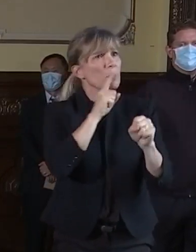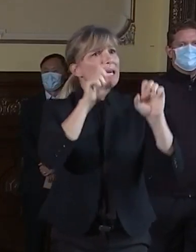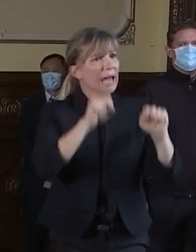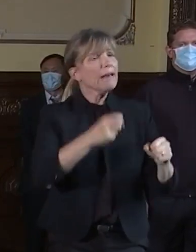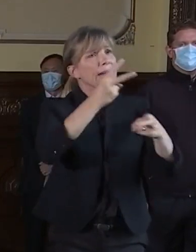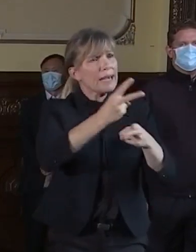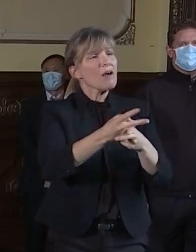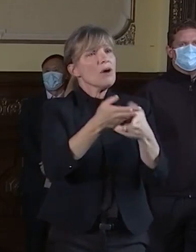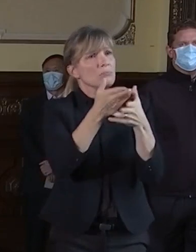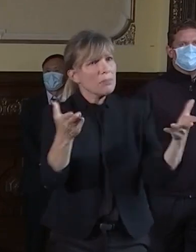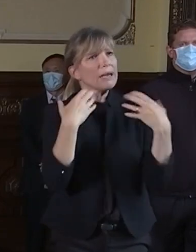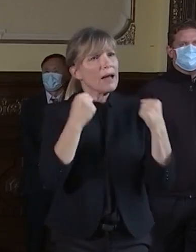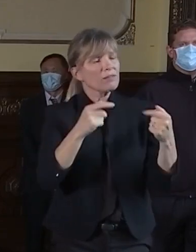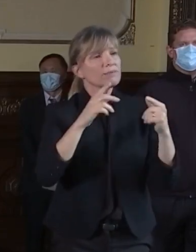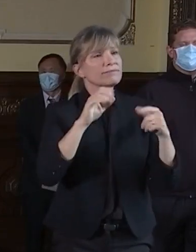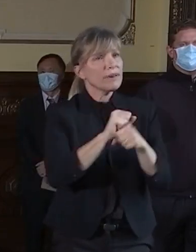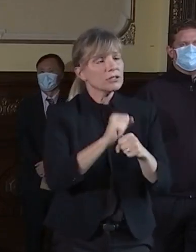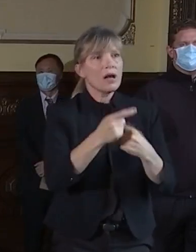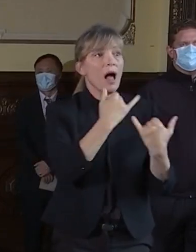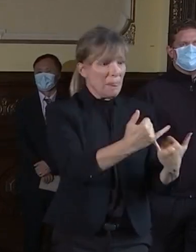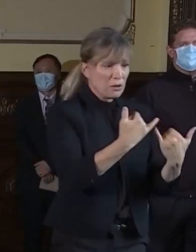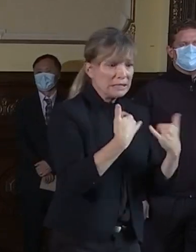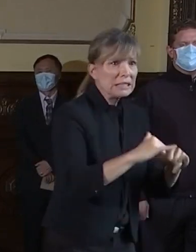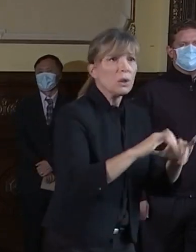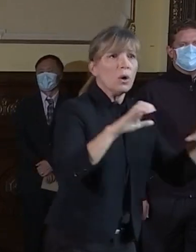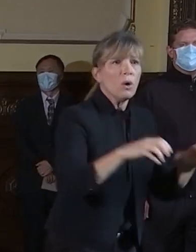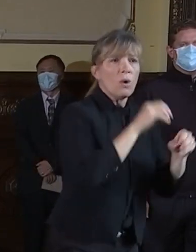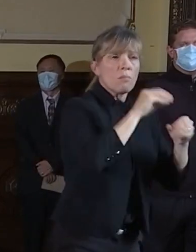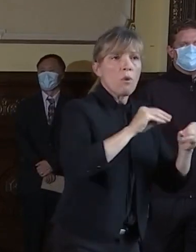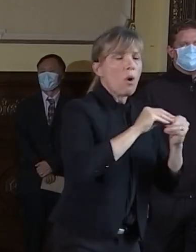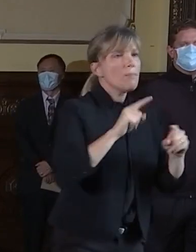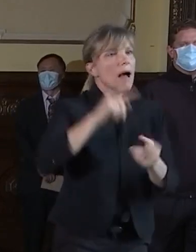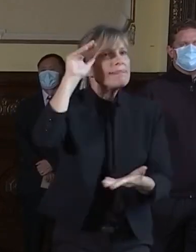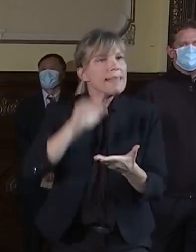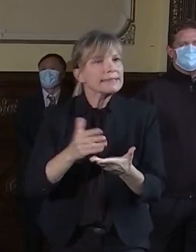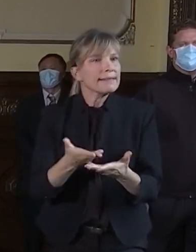FOR ADDITIONAL RESOURCES TO ENSURE ALL PUBLIC HEALTH FUNCTIONS COULD BE MET ARE NOW